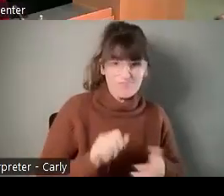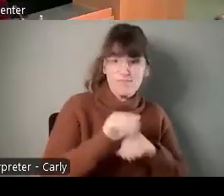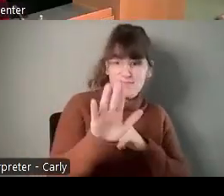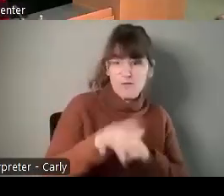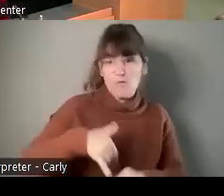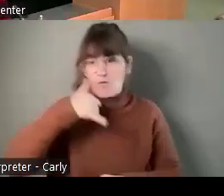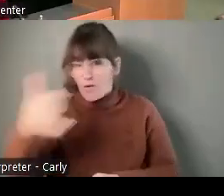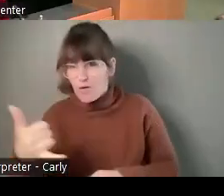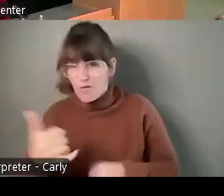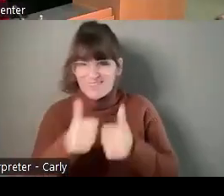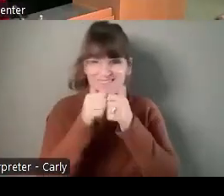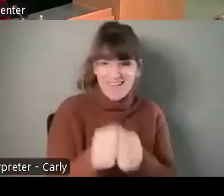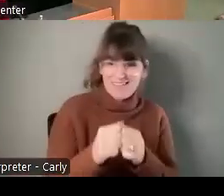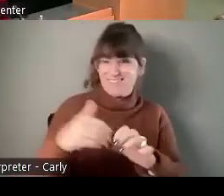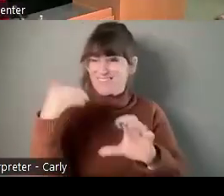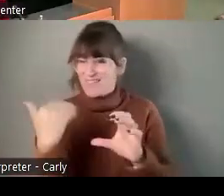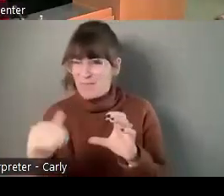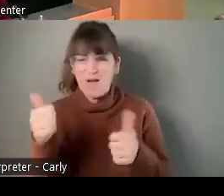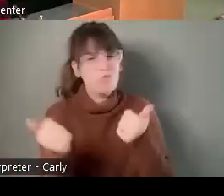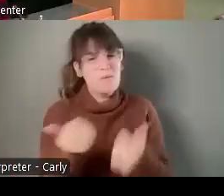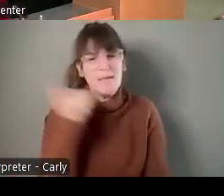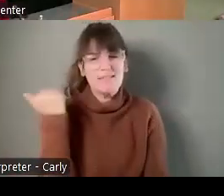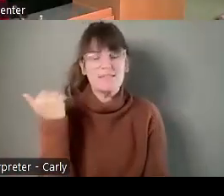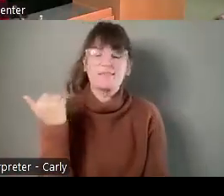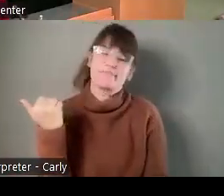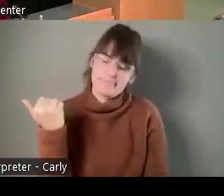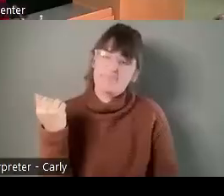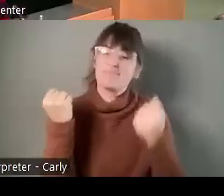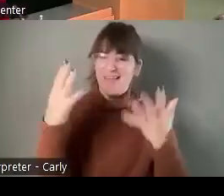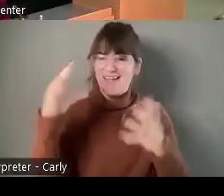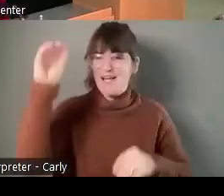texting, emailing? And as you can imagine, there's lots of different opinions about that.